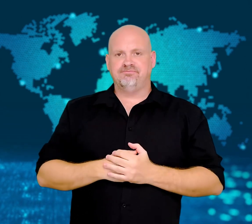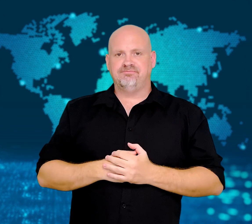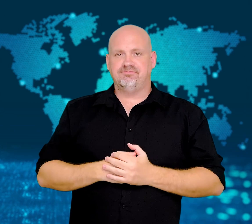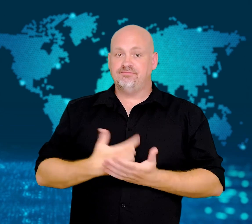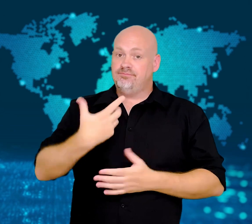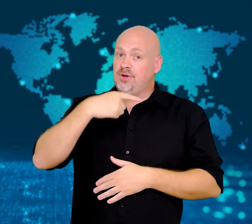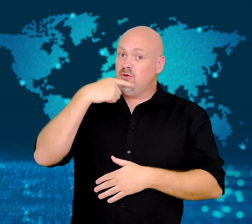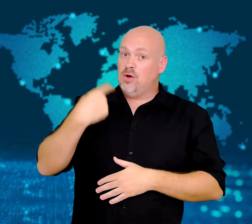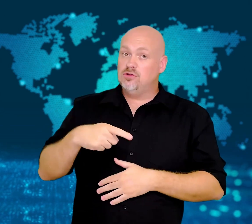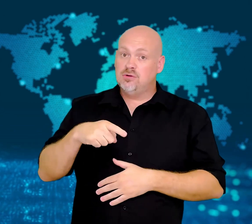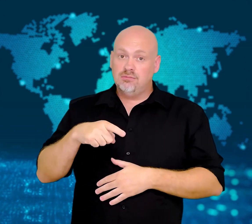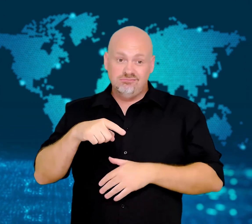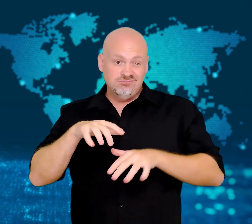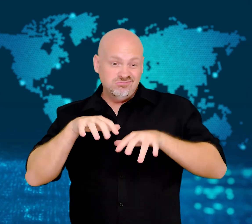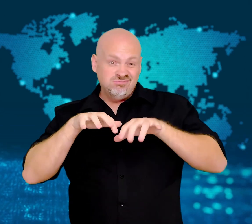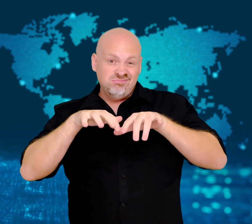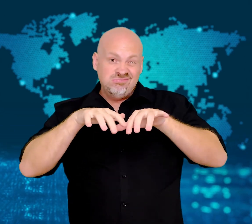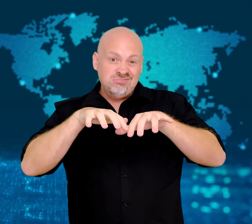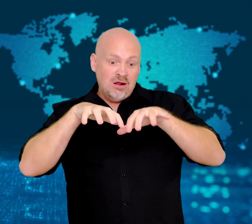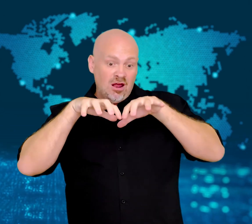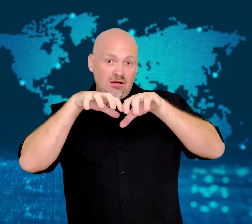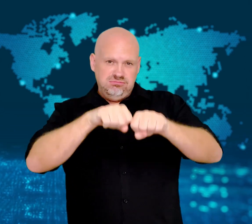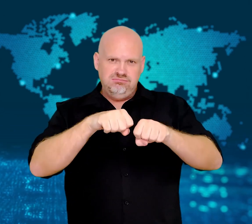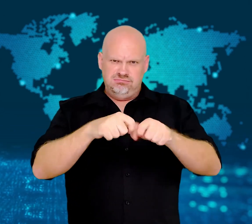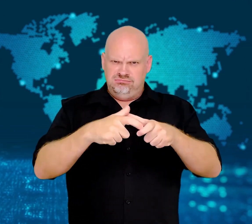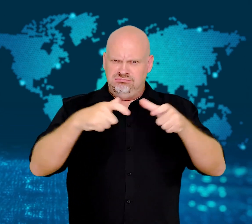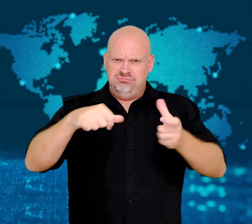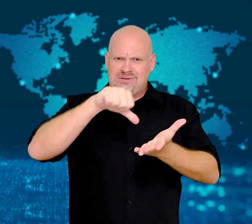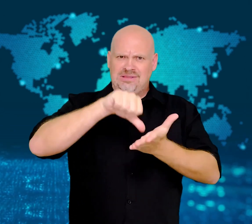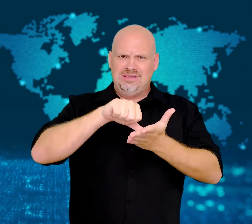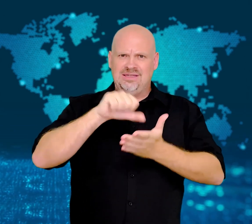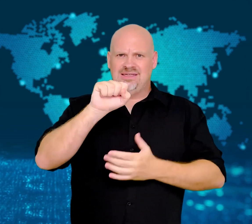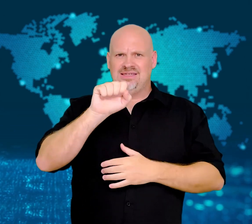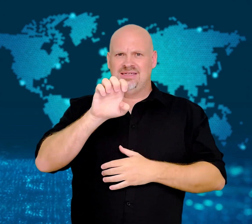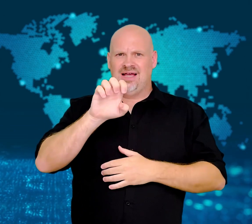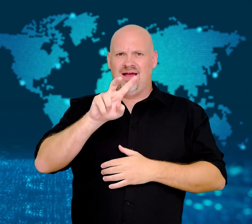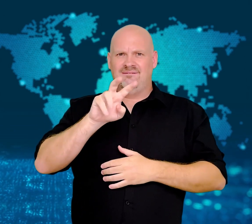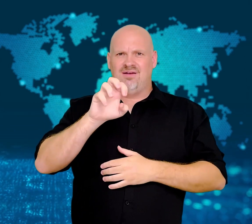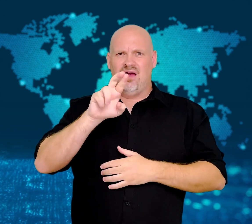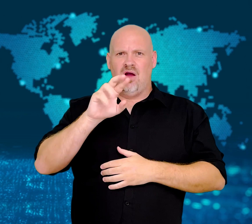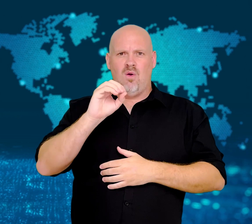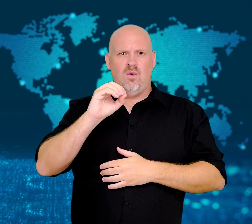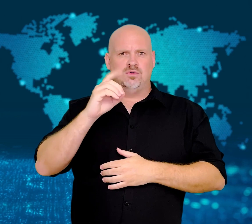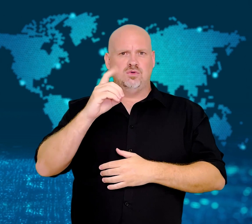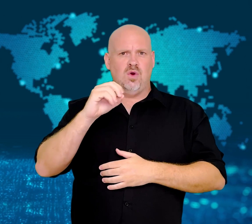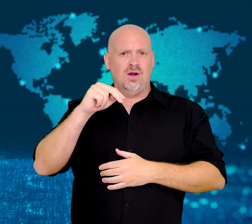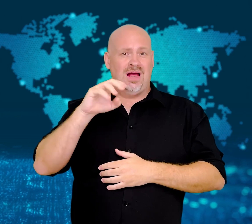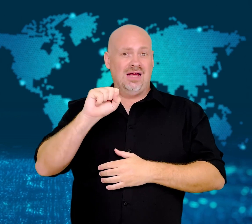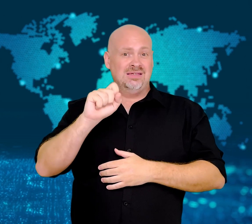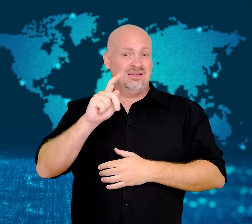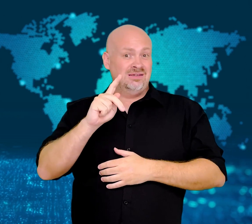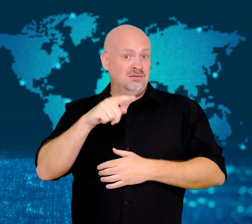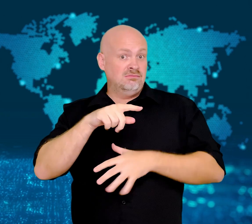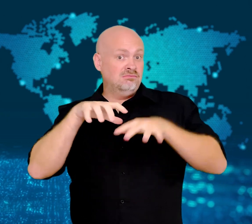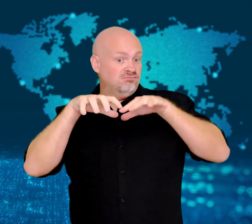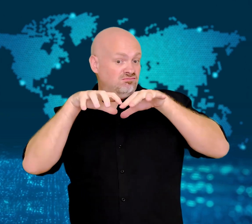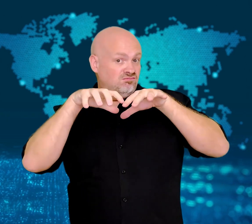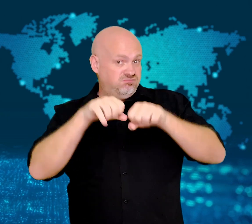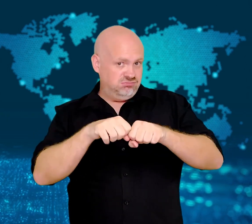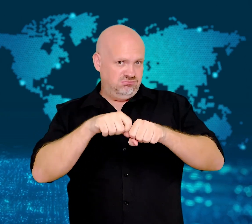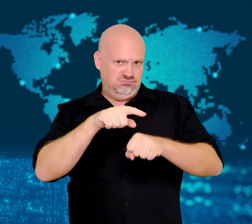If Russia manages to gain control of all of Severodonetsk -